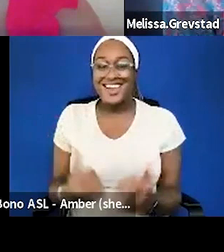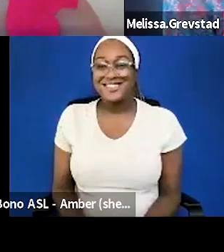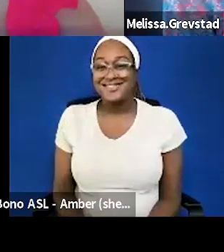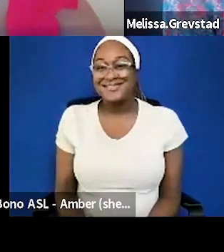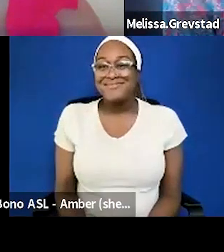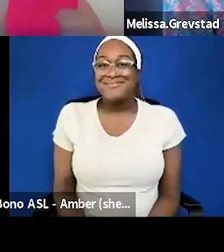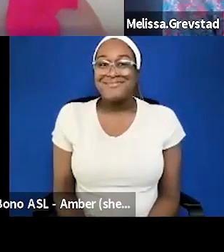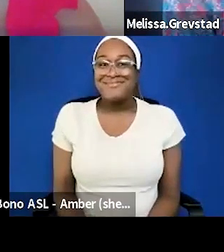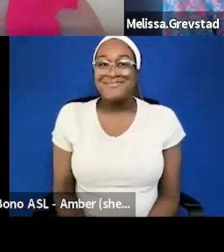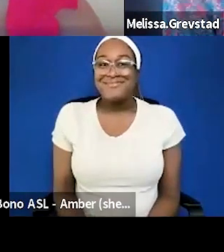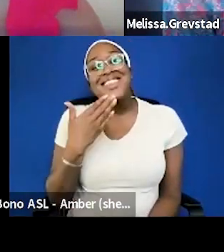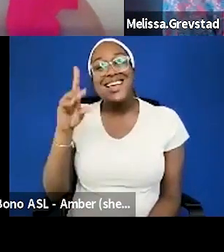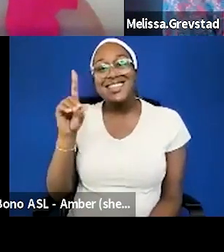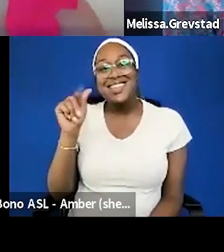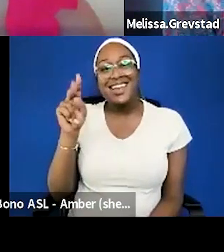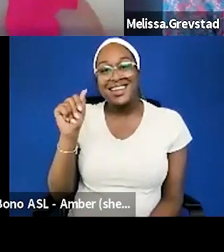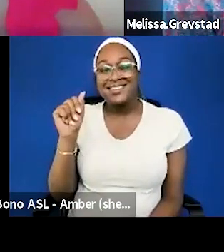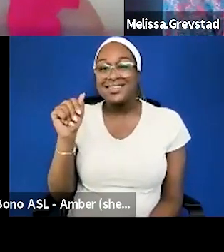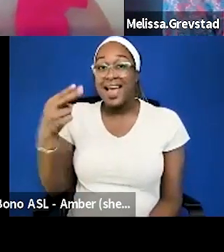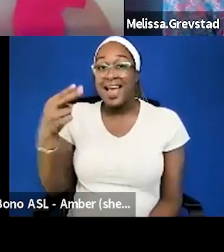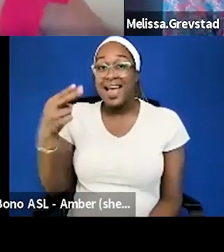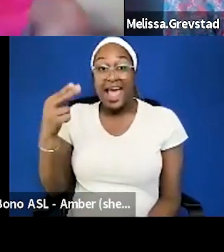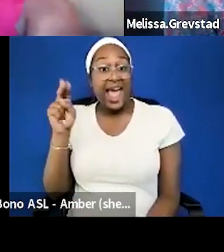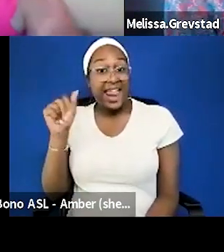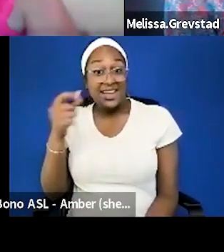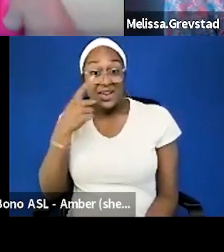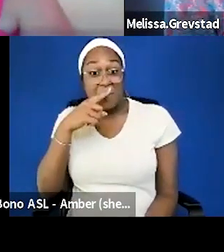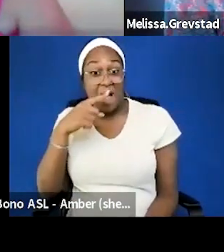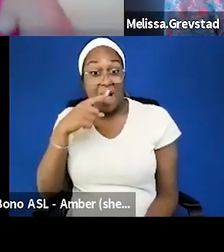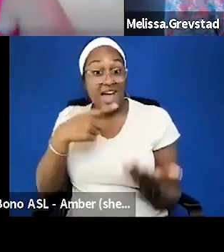Thanks, Dana. And Hannah, would you also tell us about yourself? Yeah. Hi, I'm Hannah.